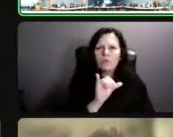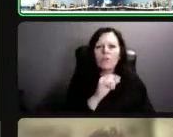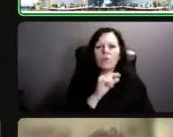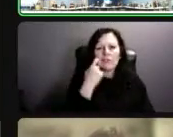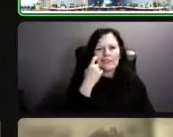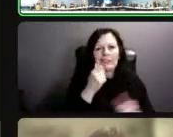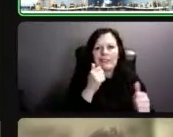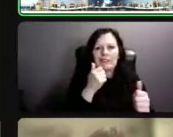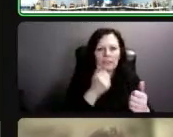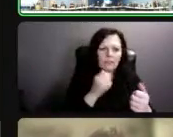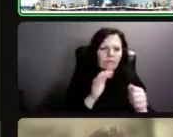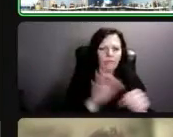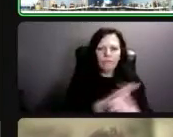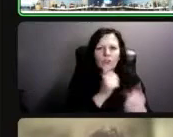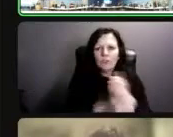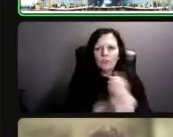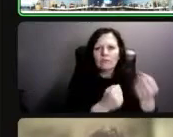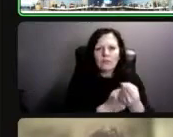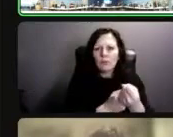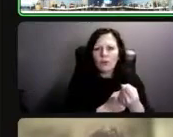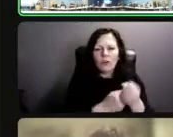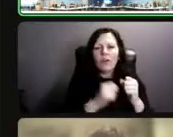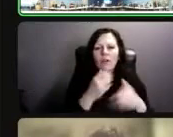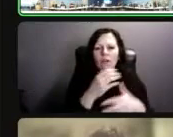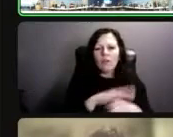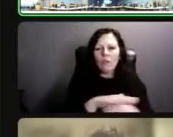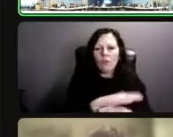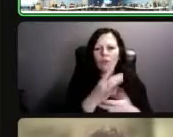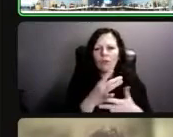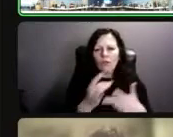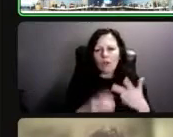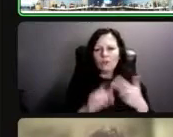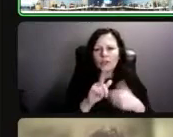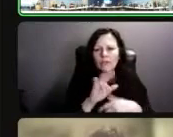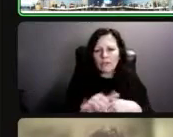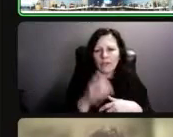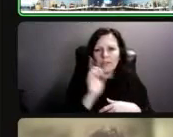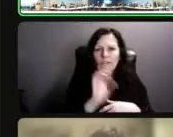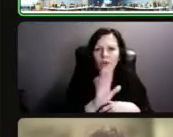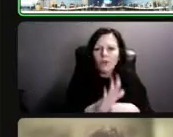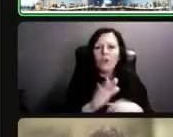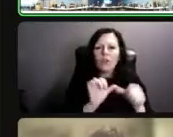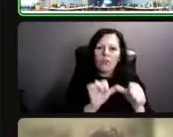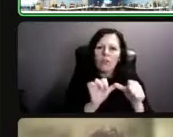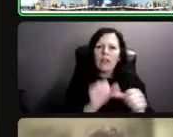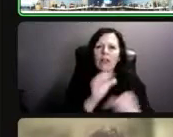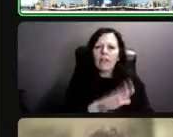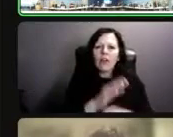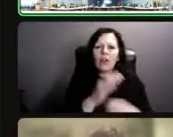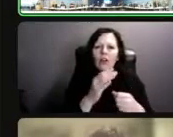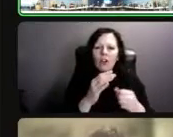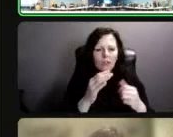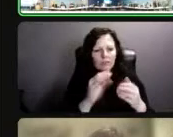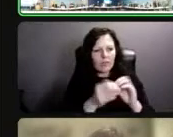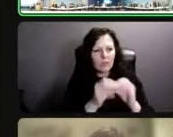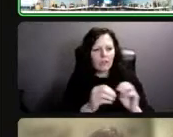THEN HILLSBOROUGH ALSO